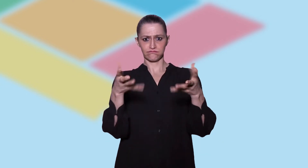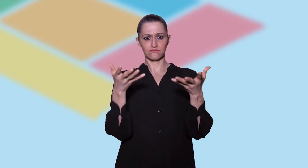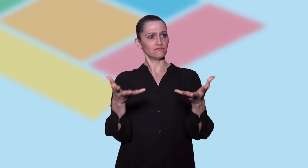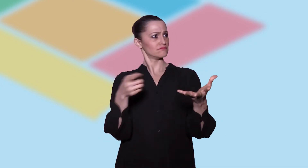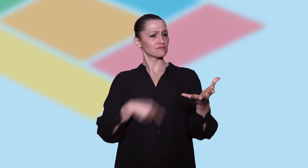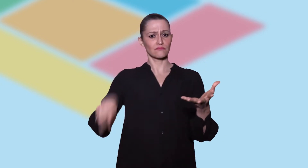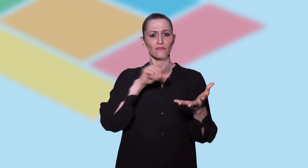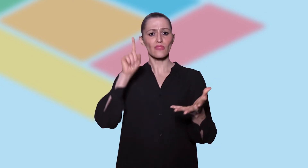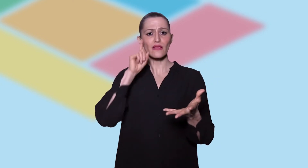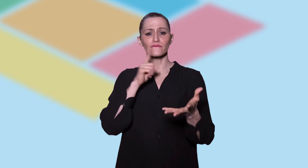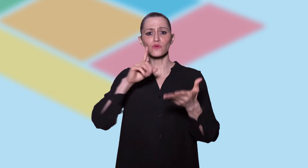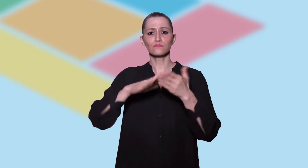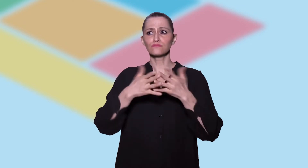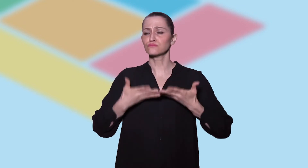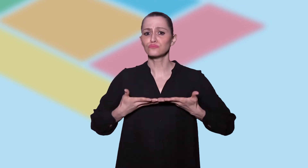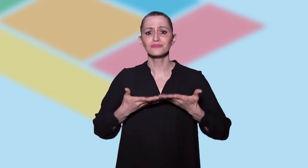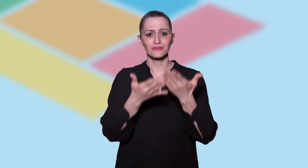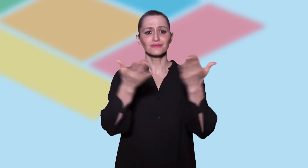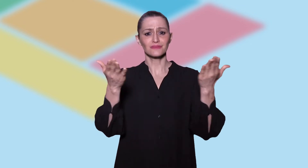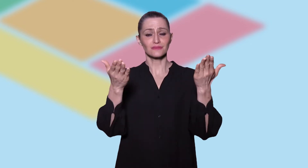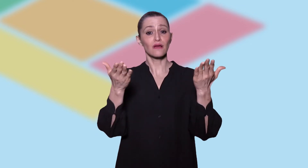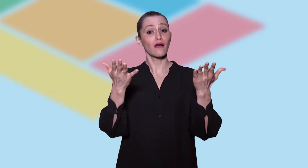that shaped and formed Deaf communities,